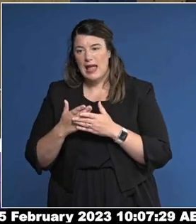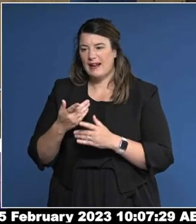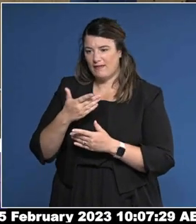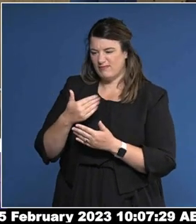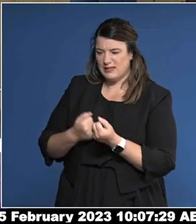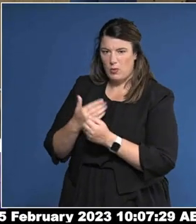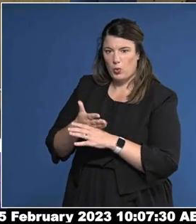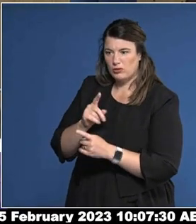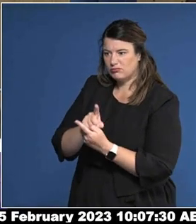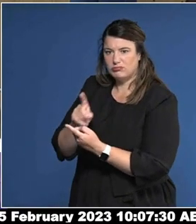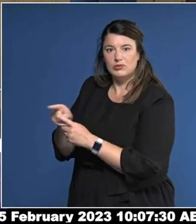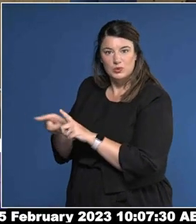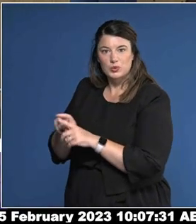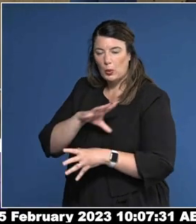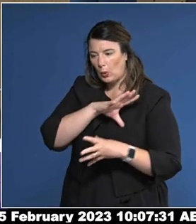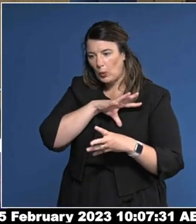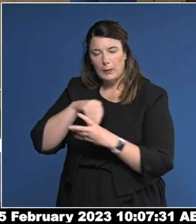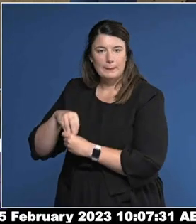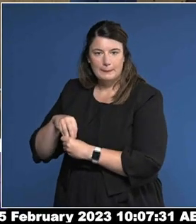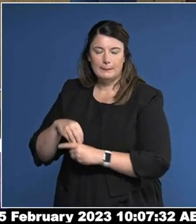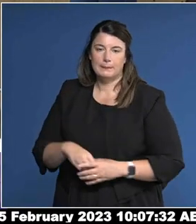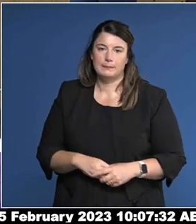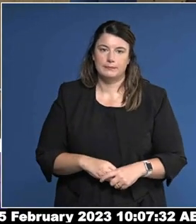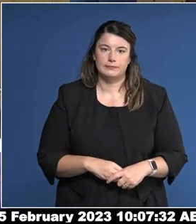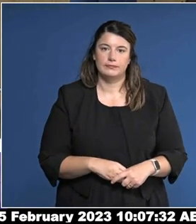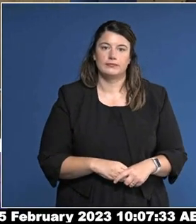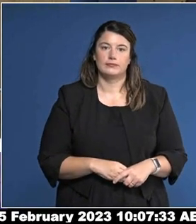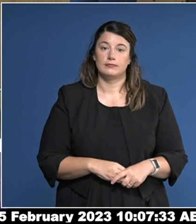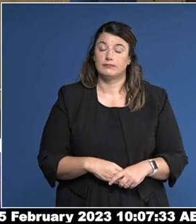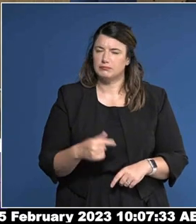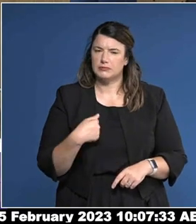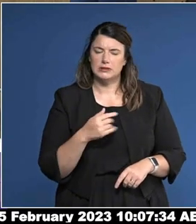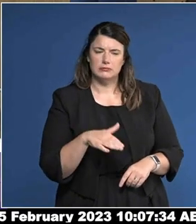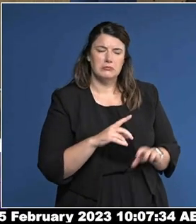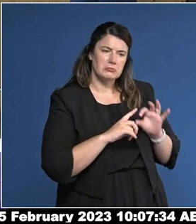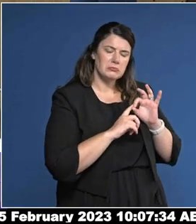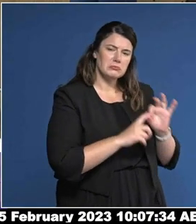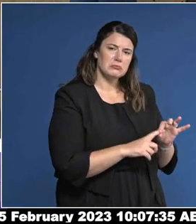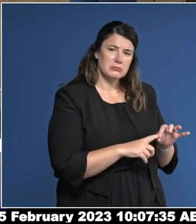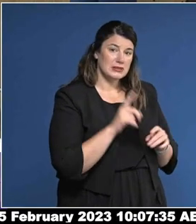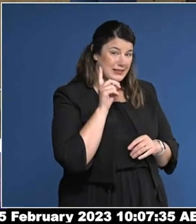In response to a question from me on the same page, when I asked, "What view did you form